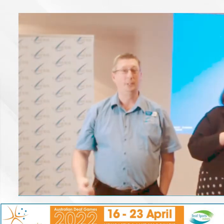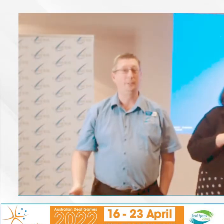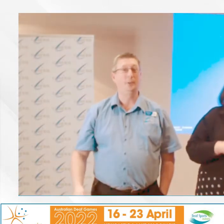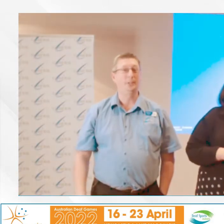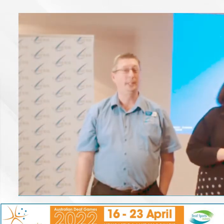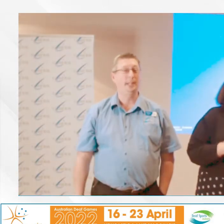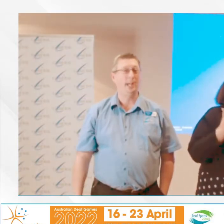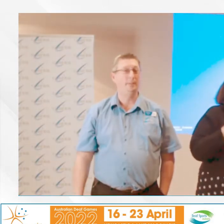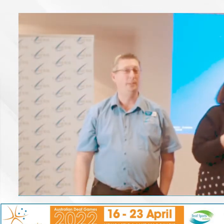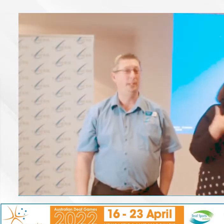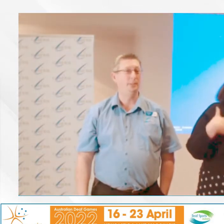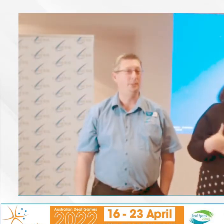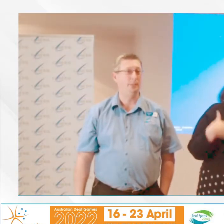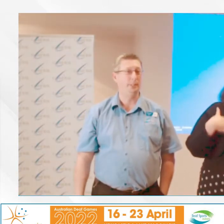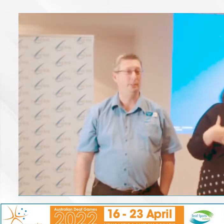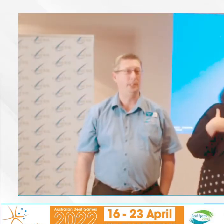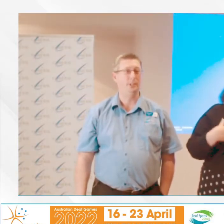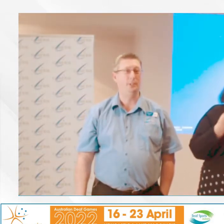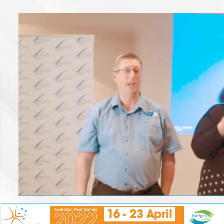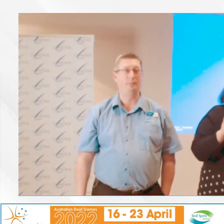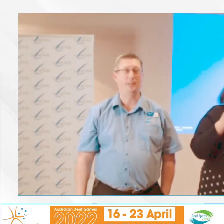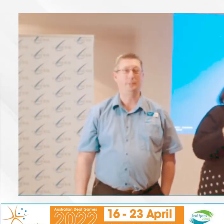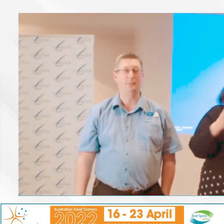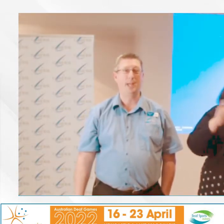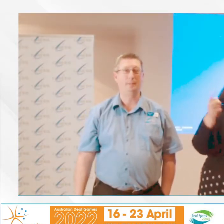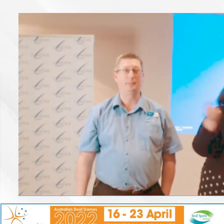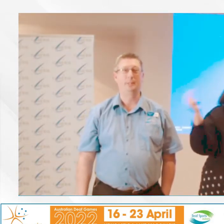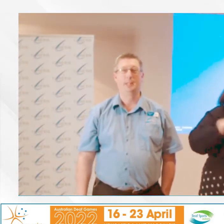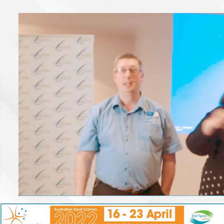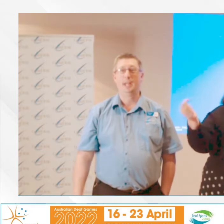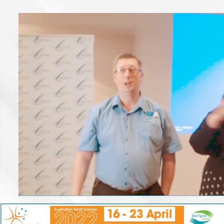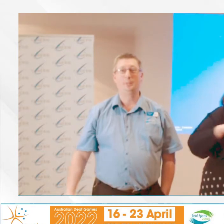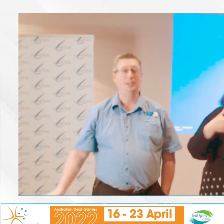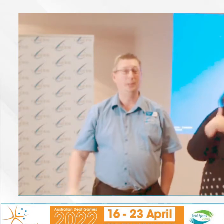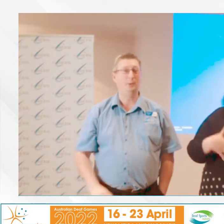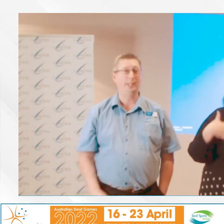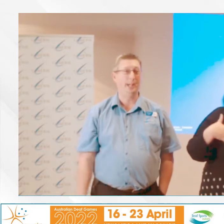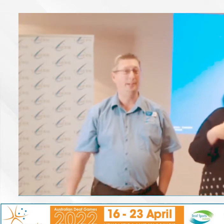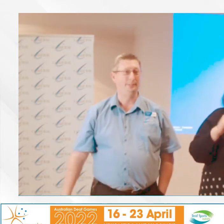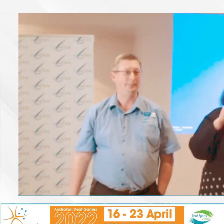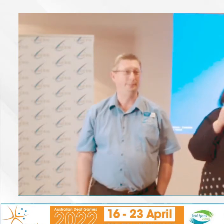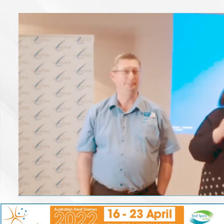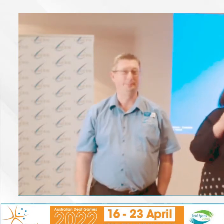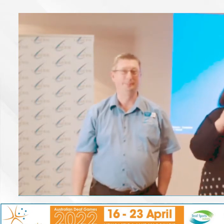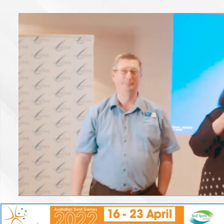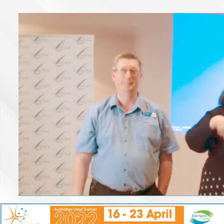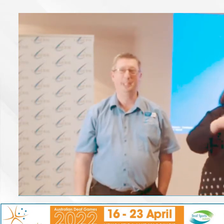forward to the games in 2022 can't wait for it to happen and i hope to see you all here thank you